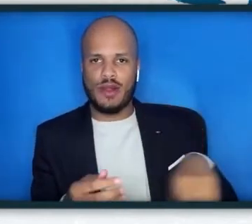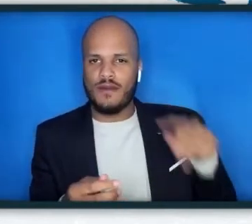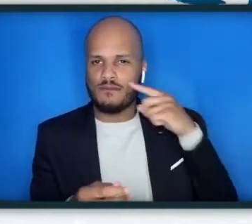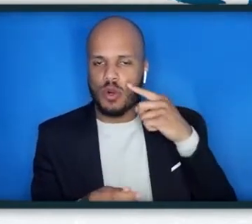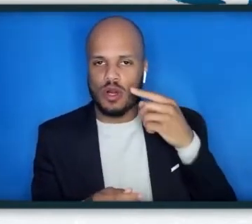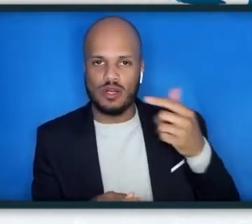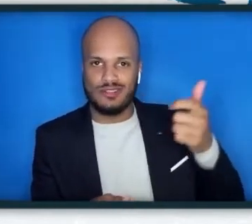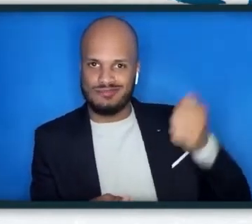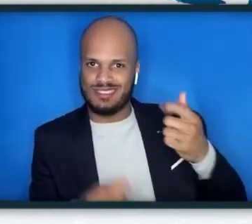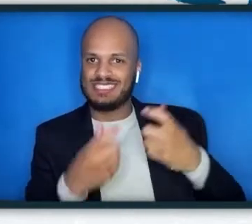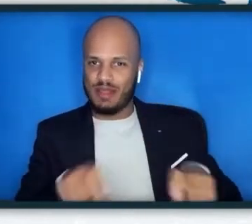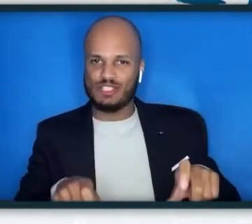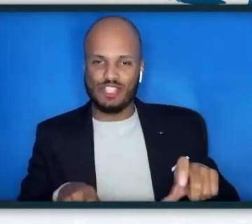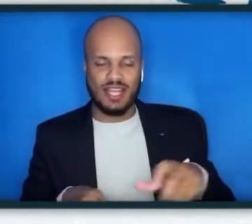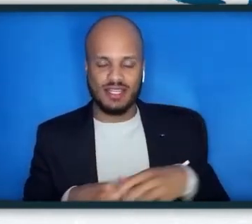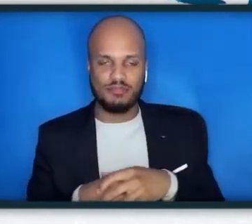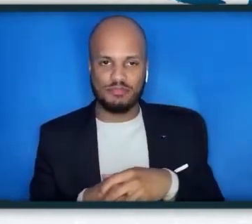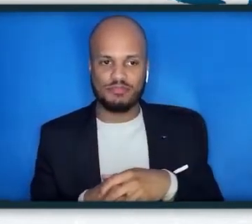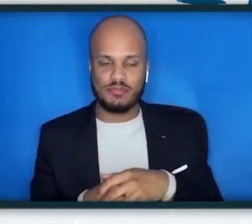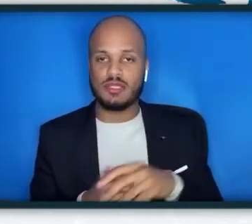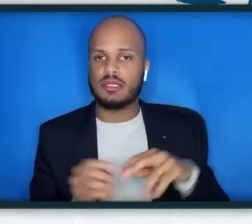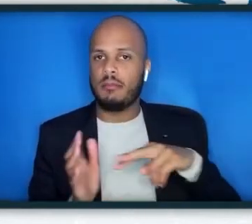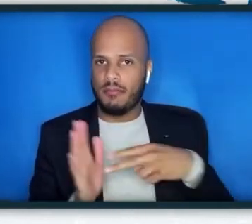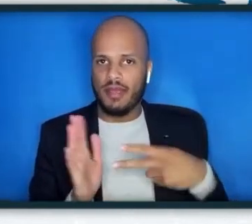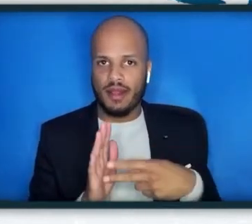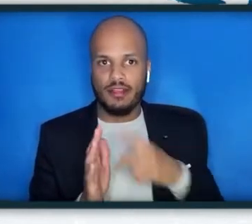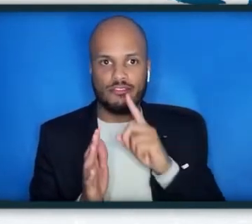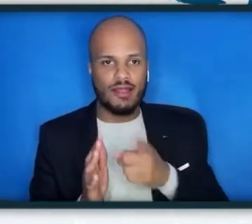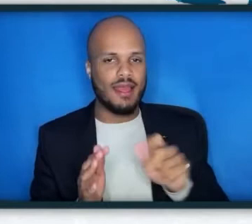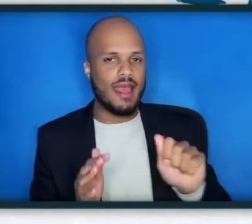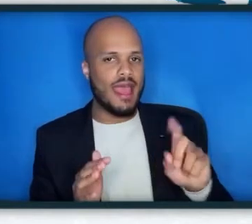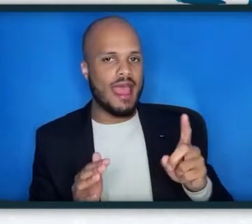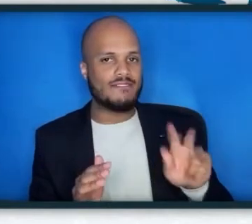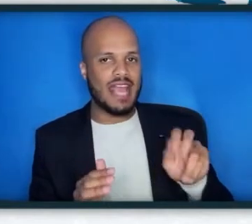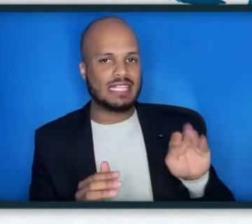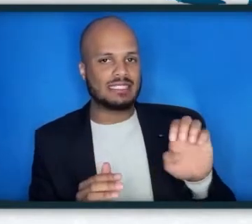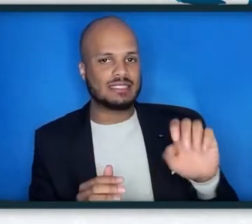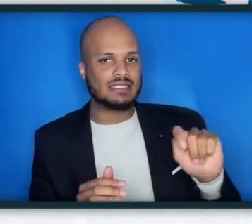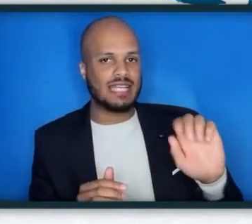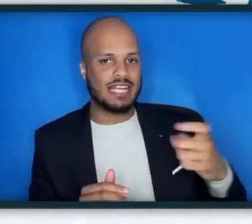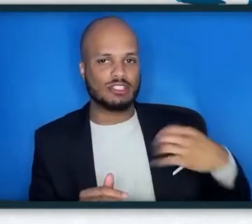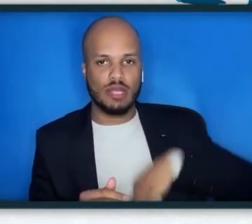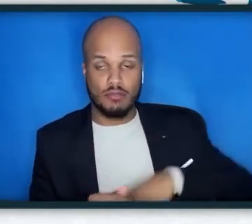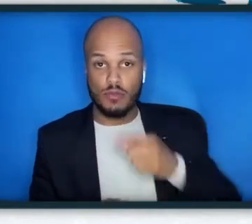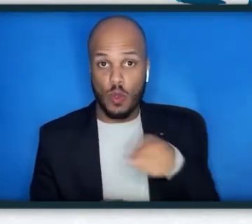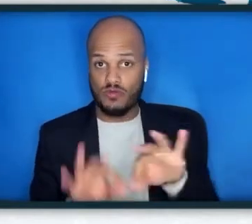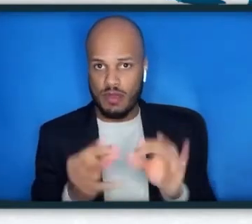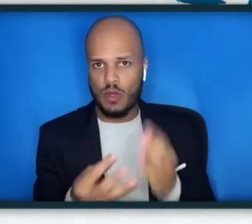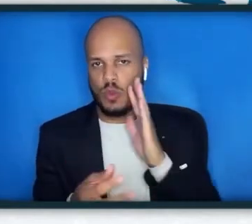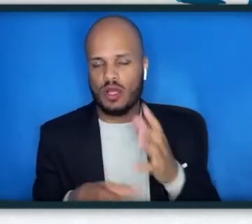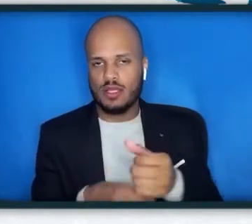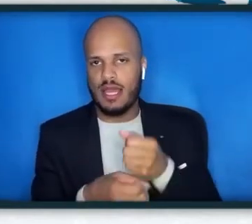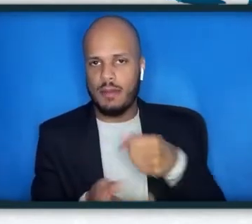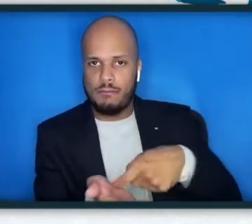known as stimulus payments, which are actually advanced tax credits. Families will receive payments of up to $1,400